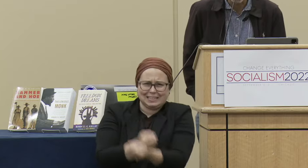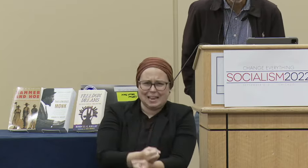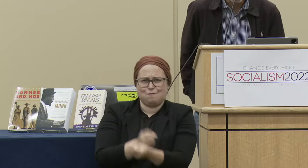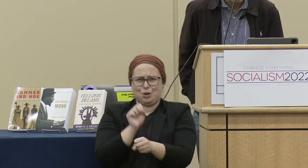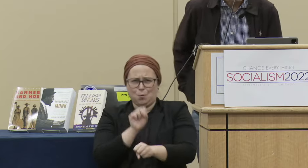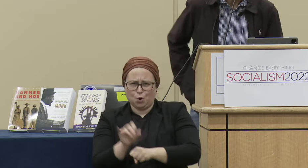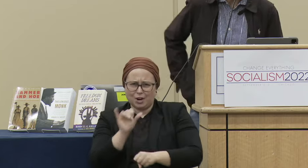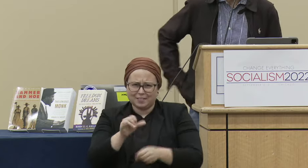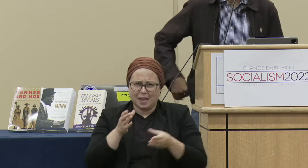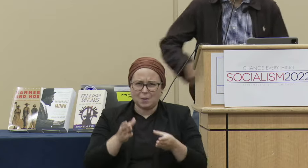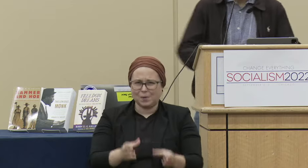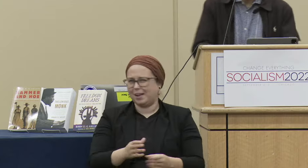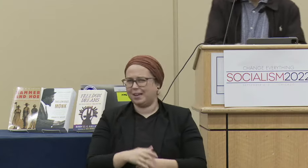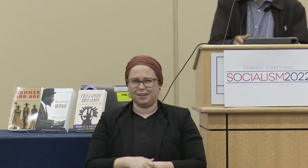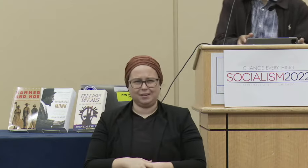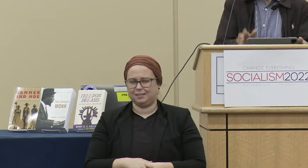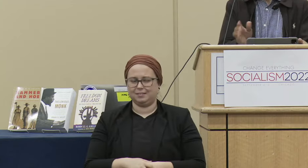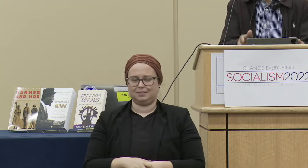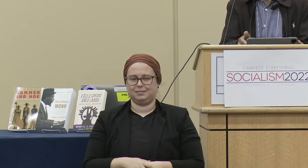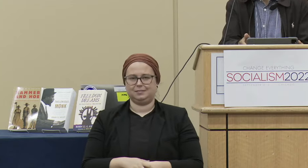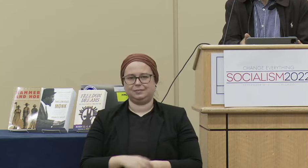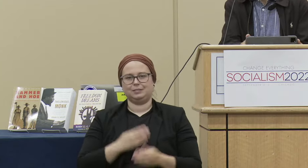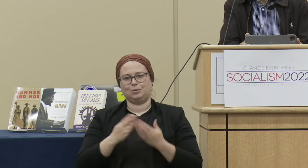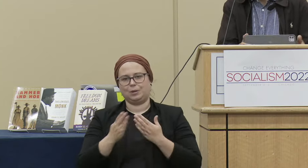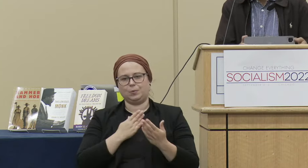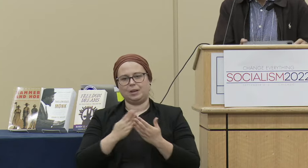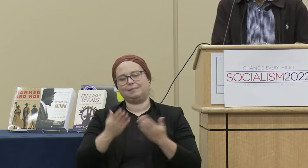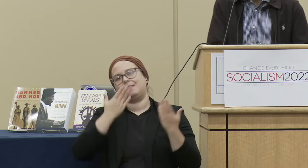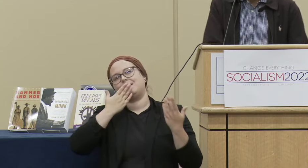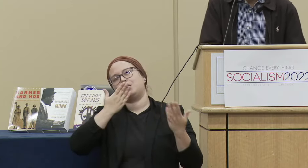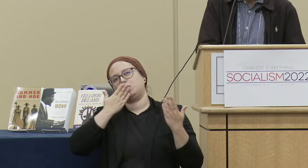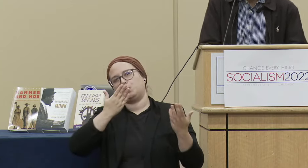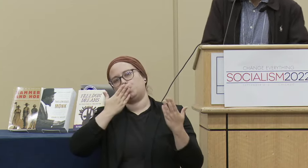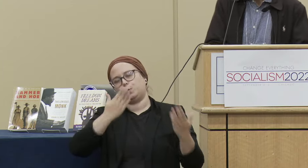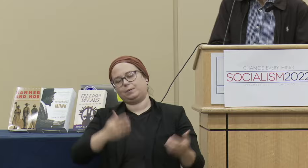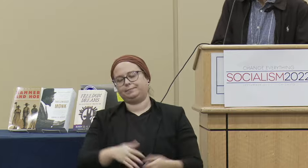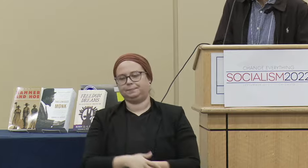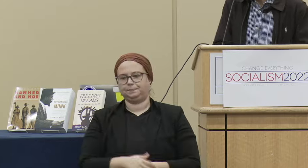worked that way . It didn't even work that way! So, anyway,